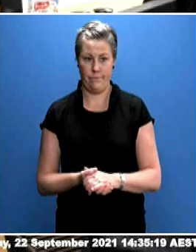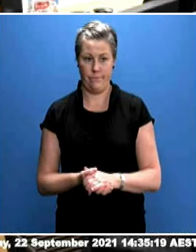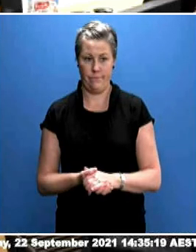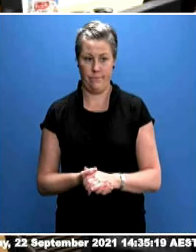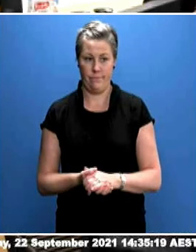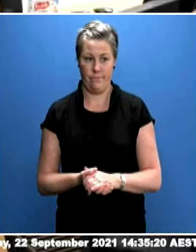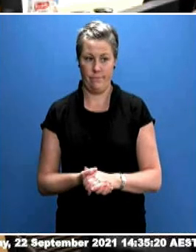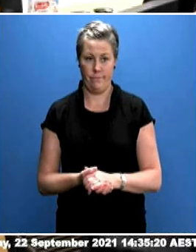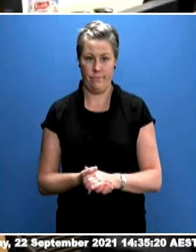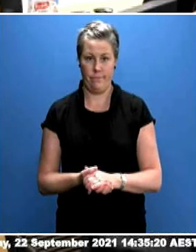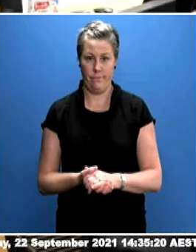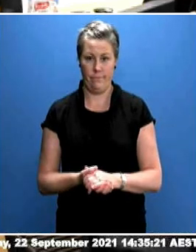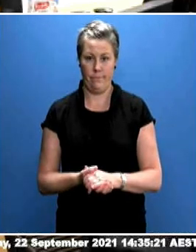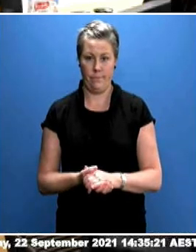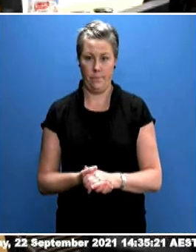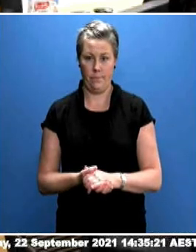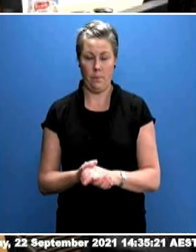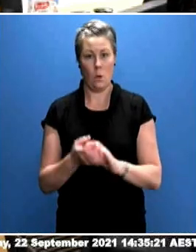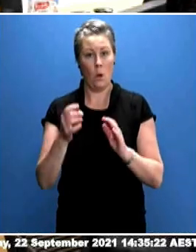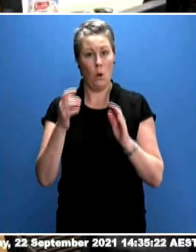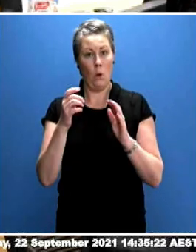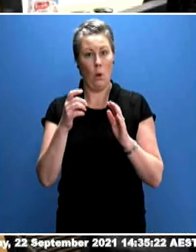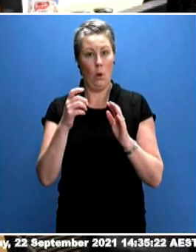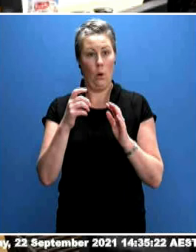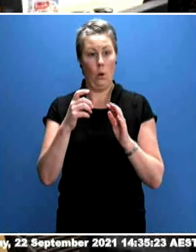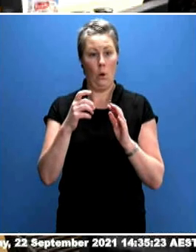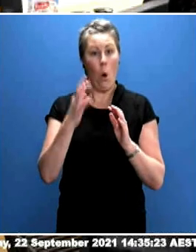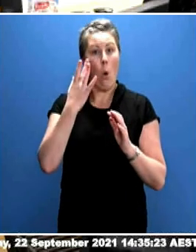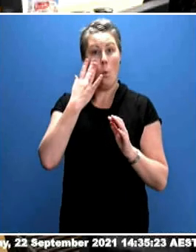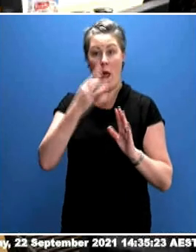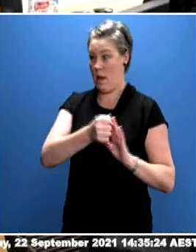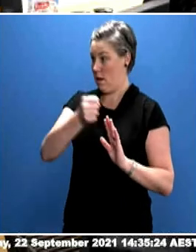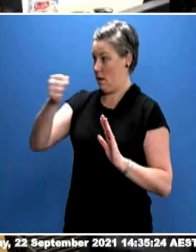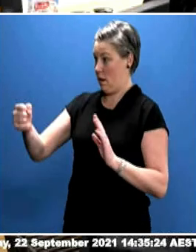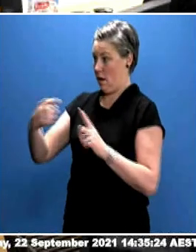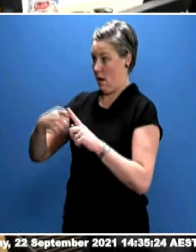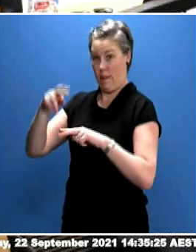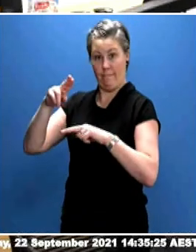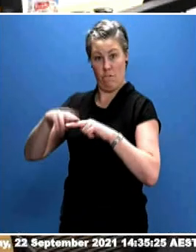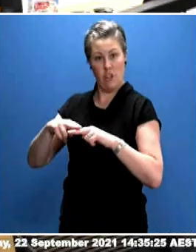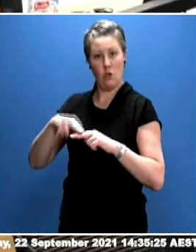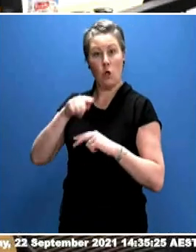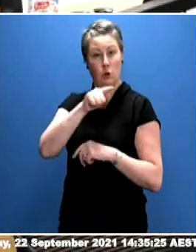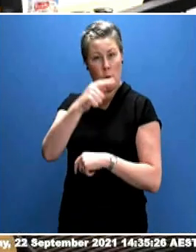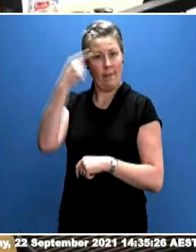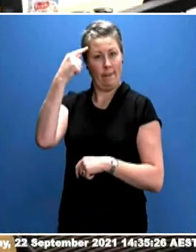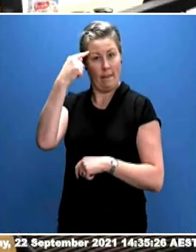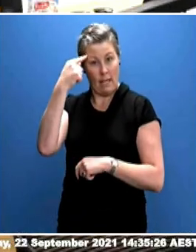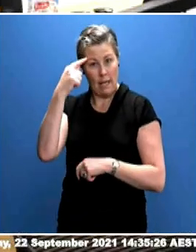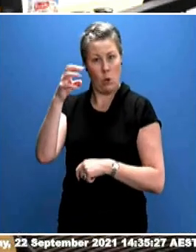assessment whilst the opportunity exists in the Kath French Centre to determine whether a disability exists?